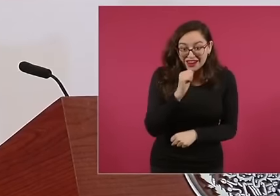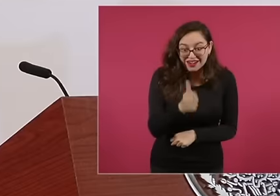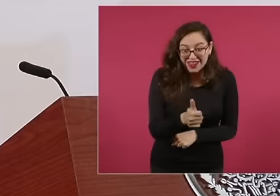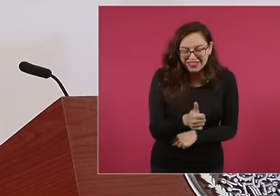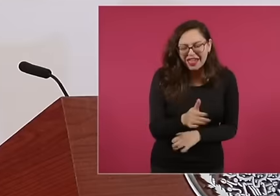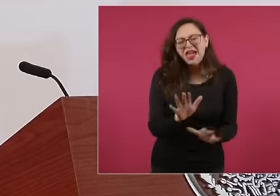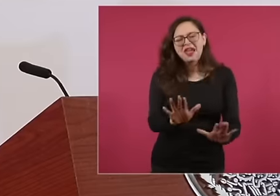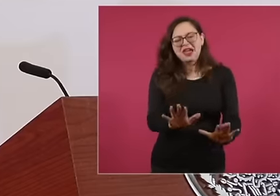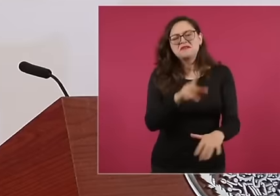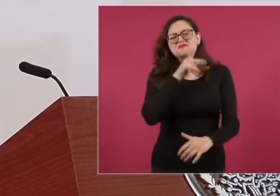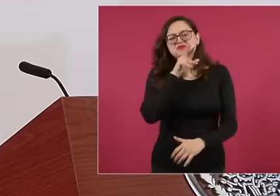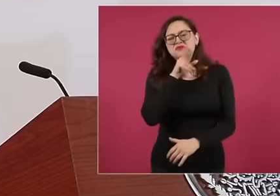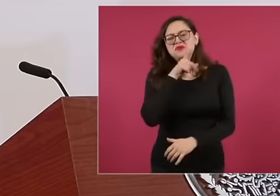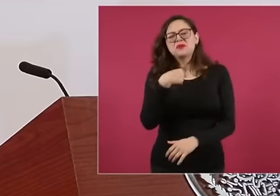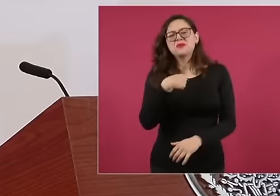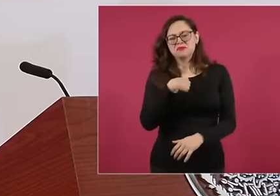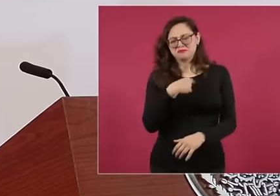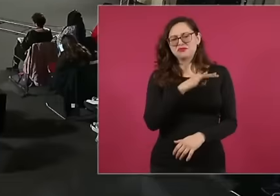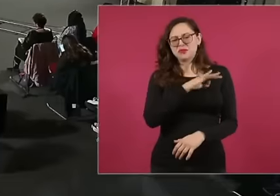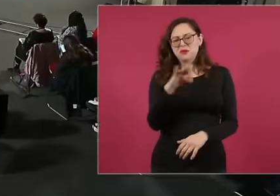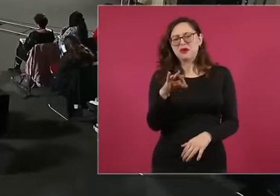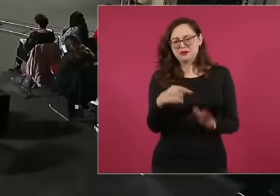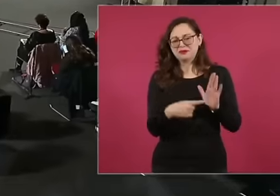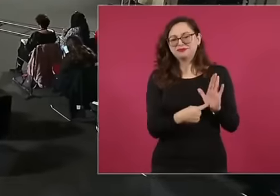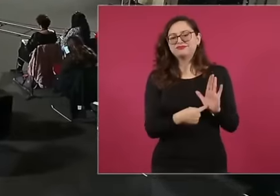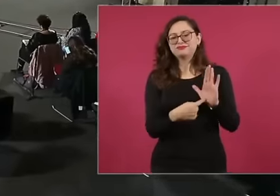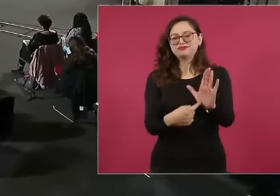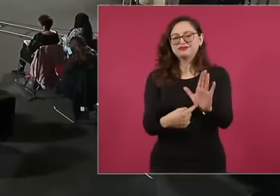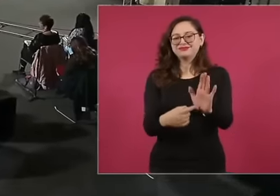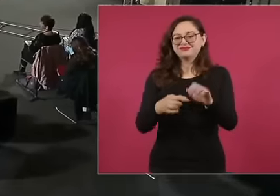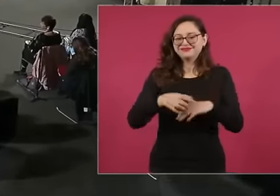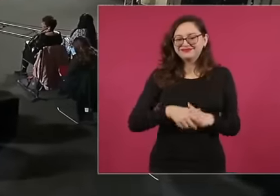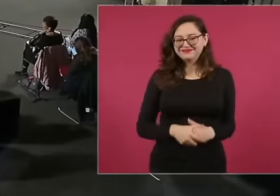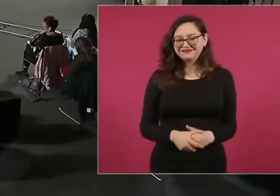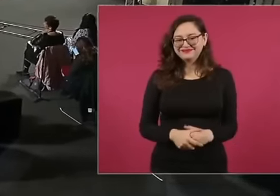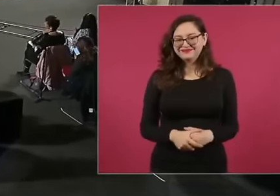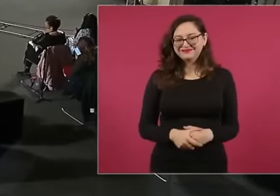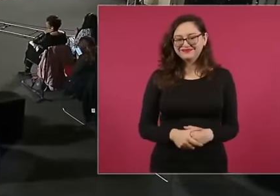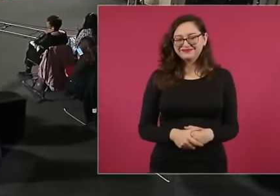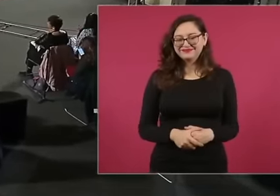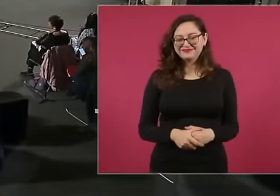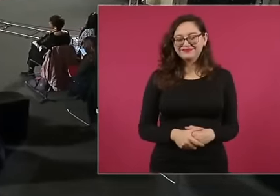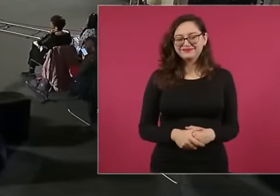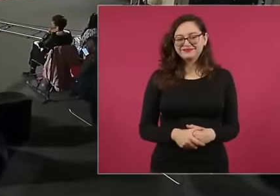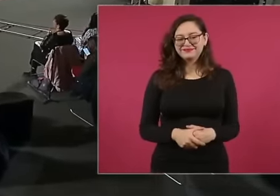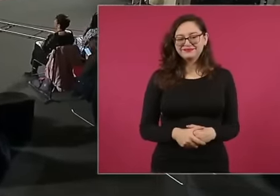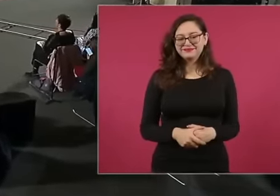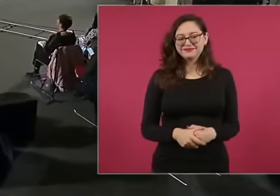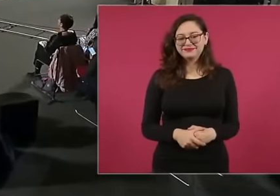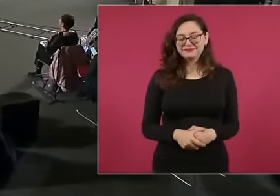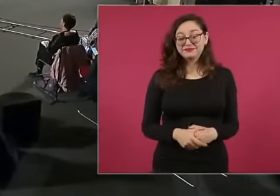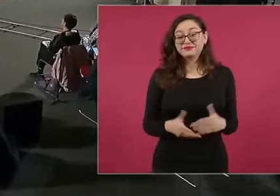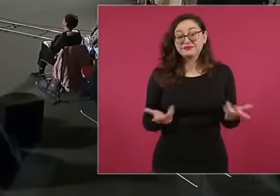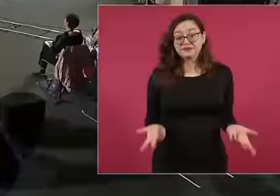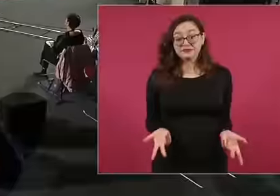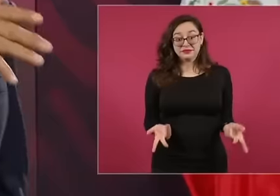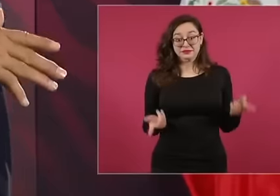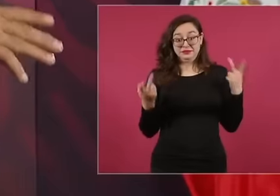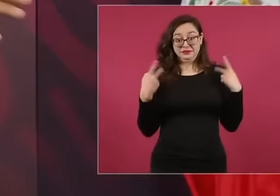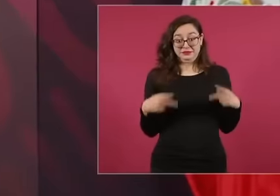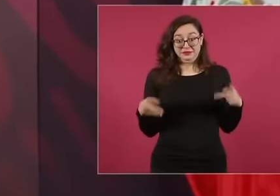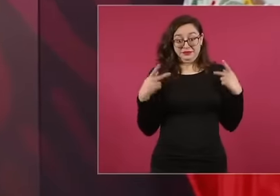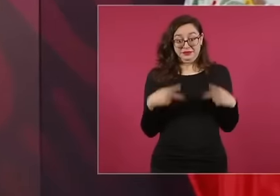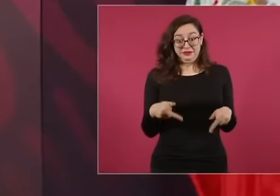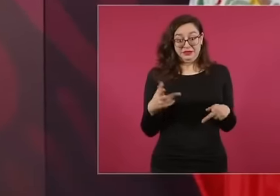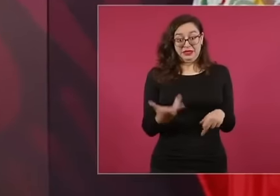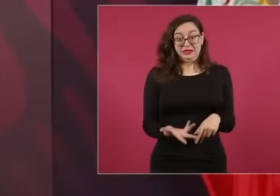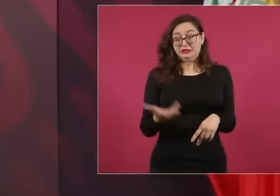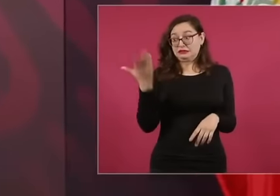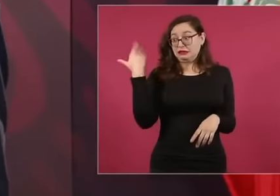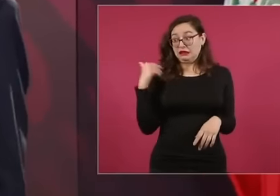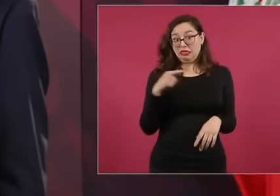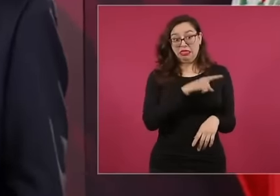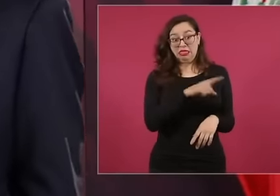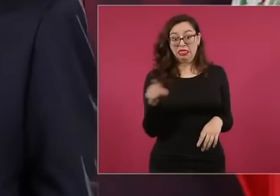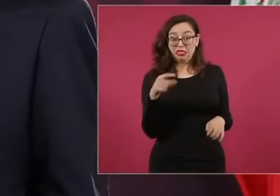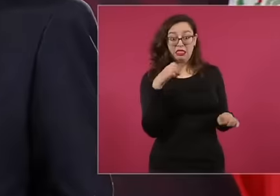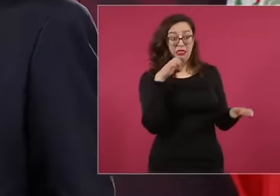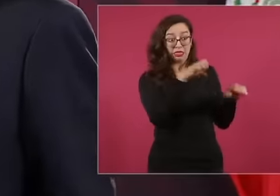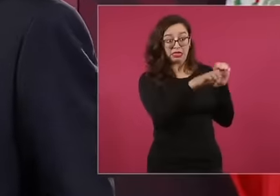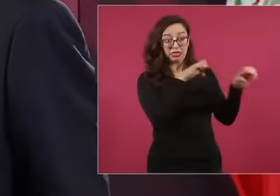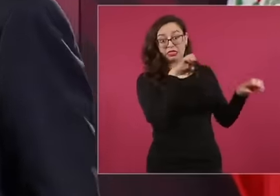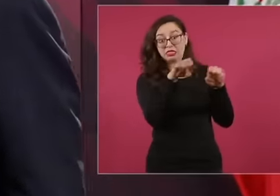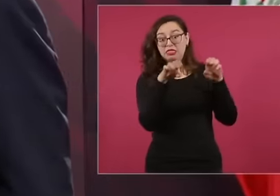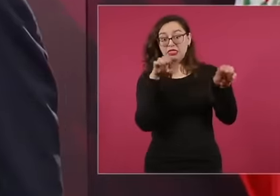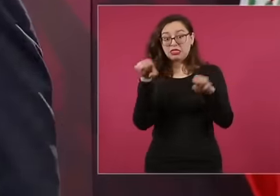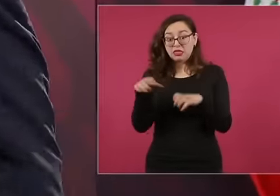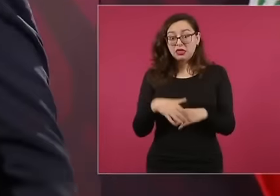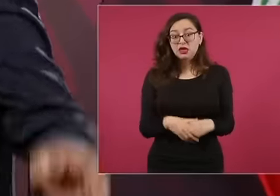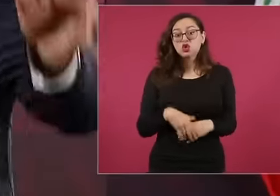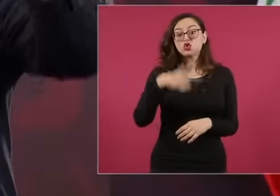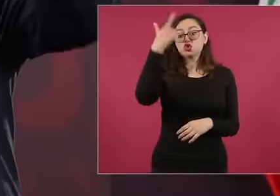thing and those who were deceived because they made dinners and took